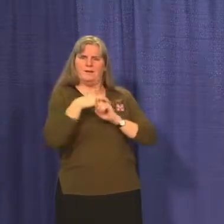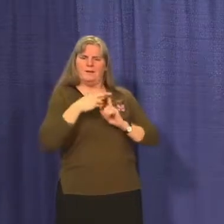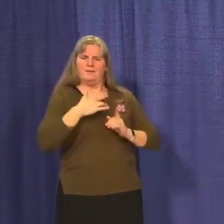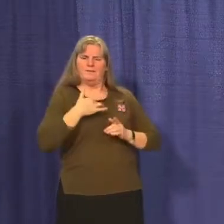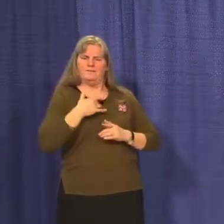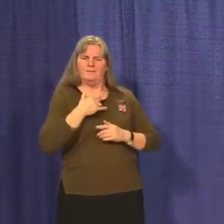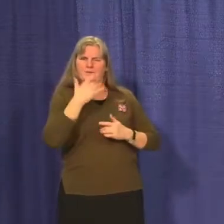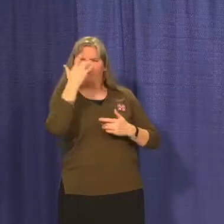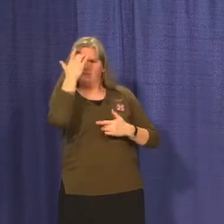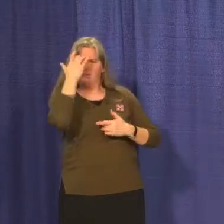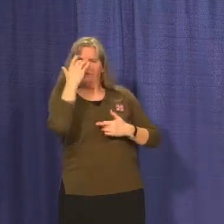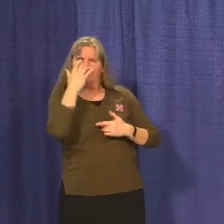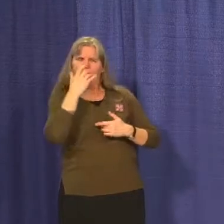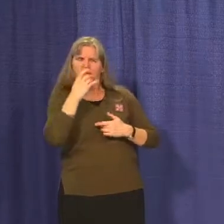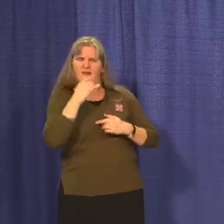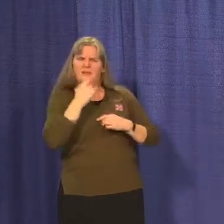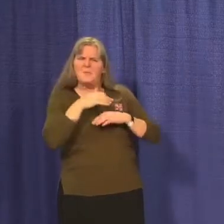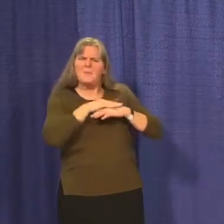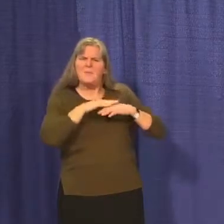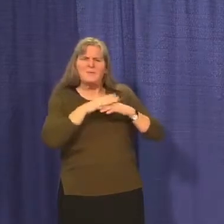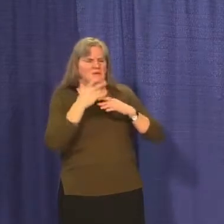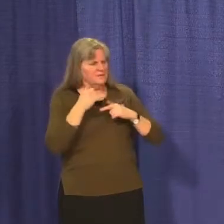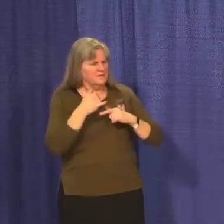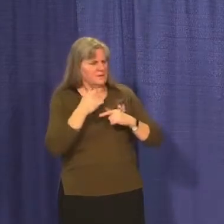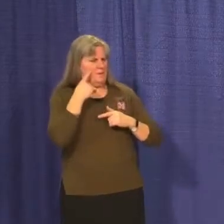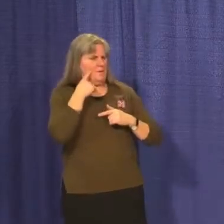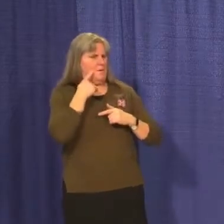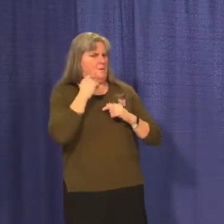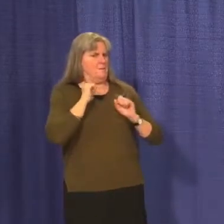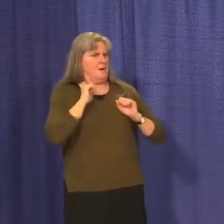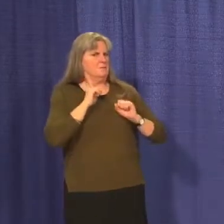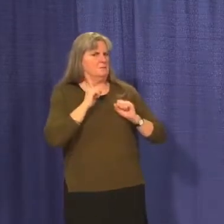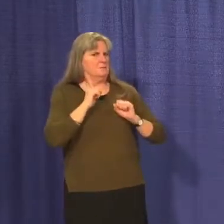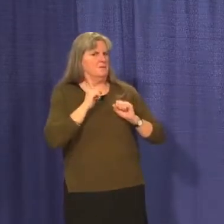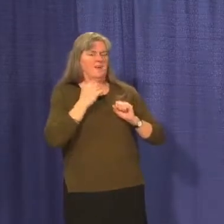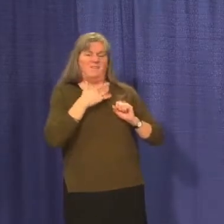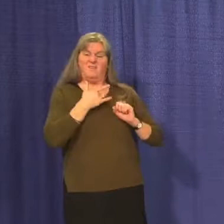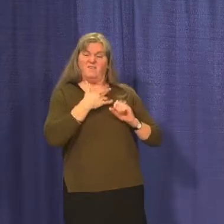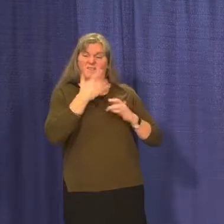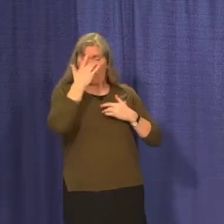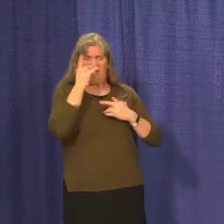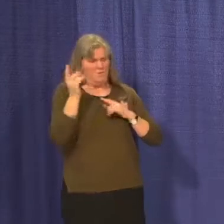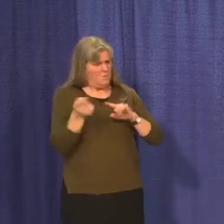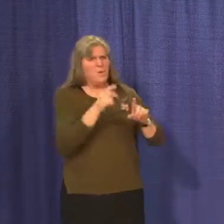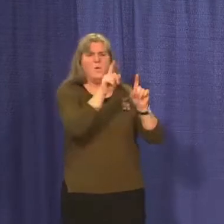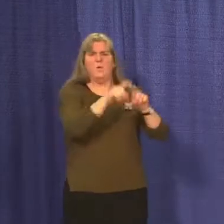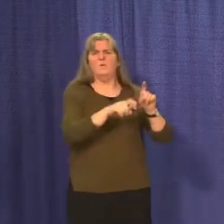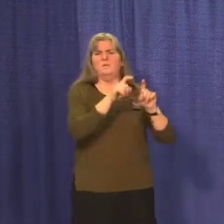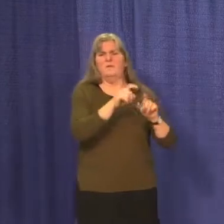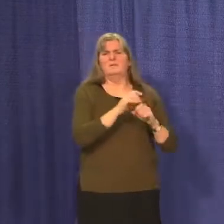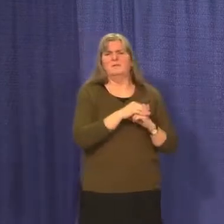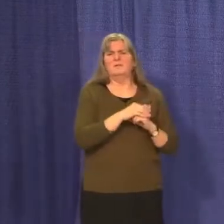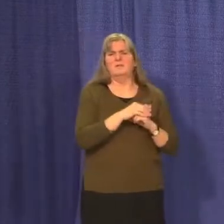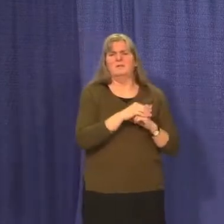mild symptoms should be taken seriously. If you do have symptoms, you should seek testing at the COVID